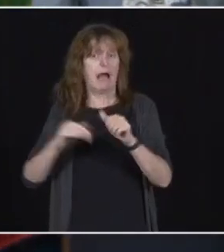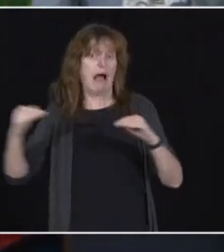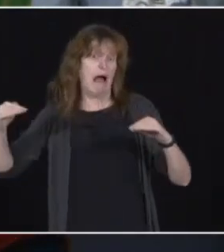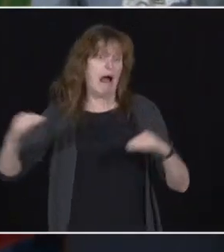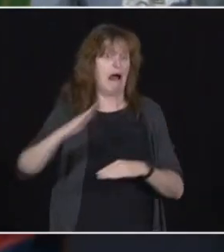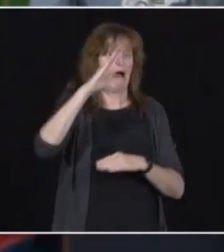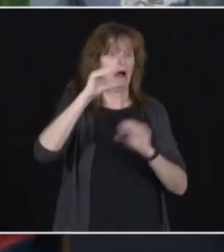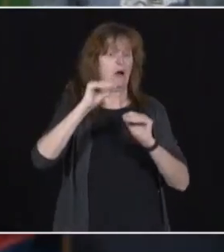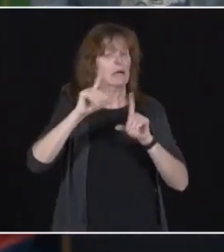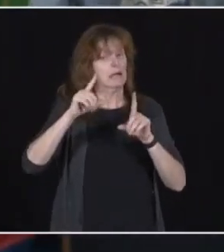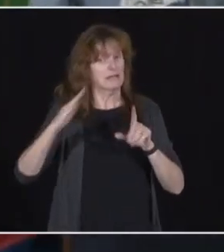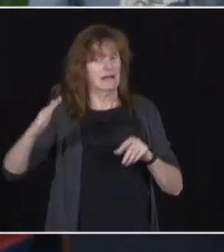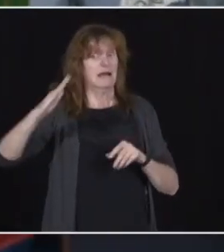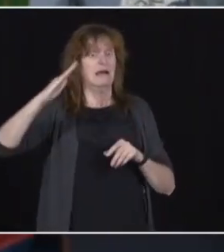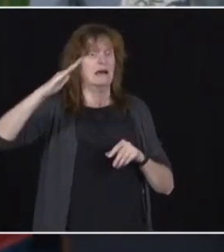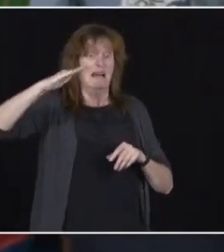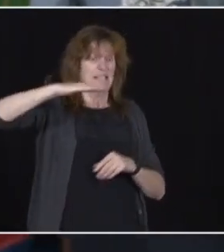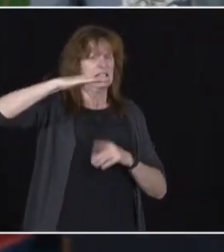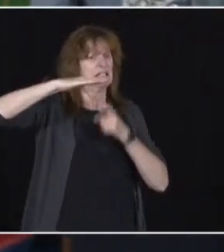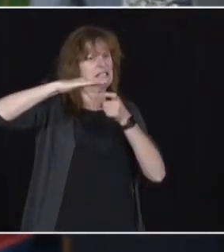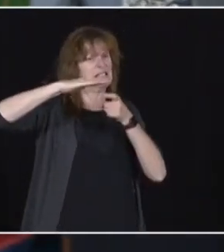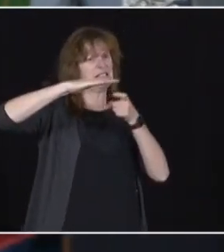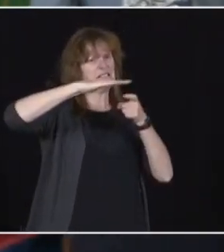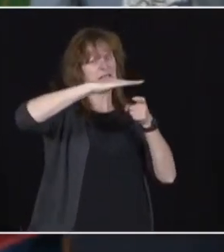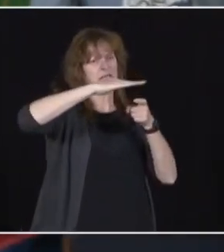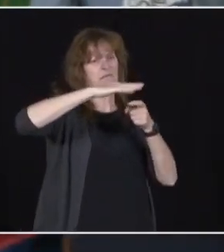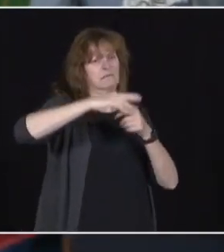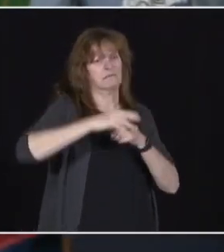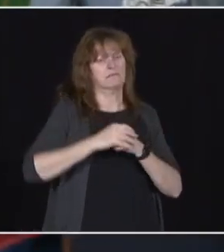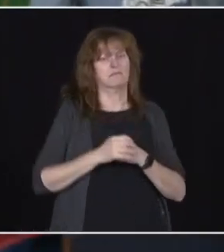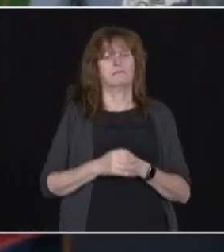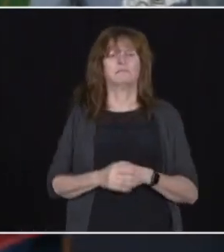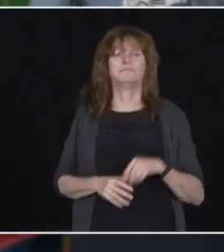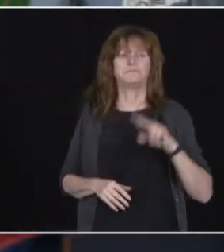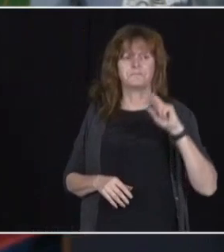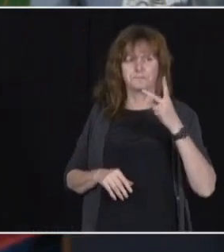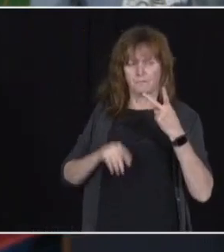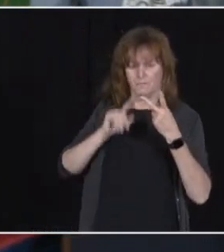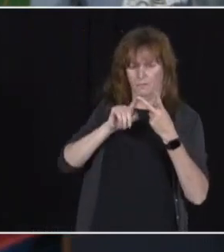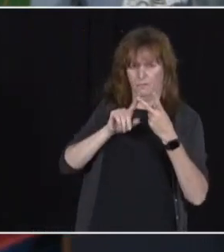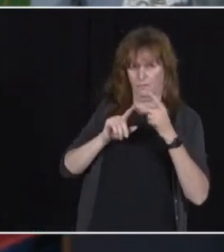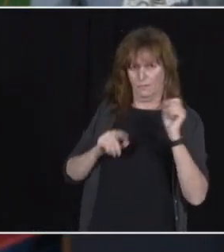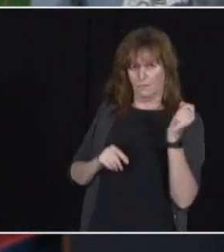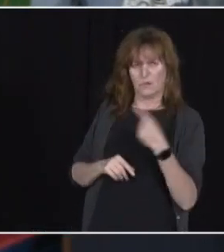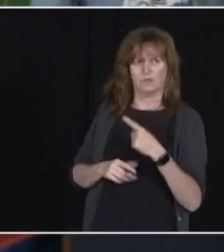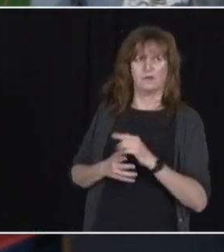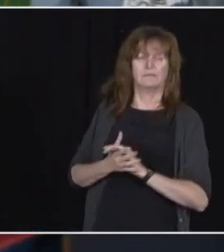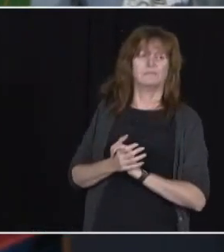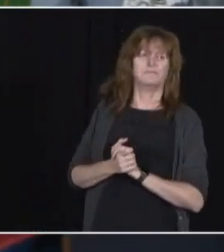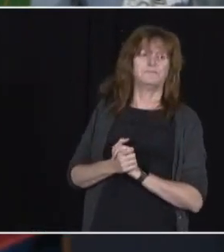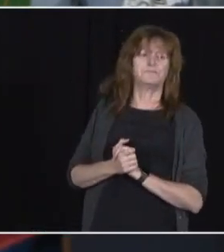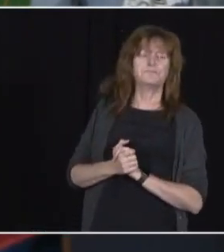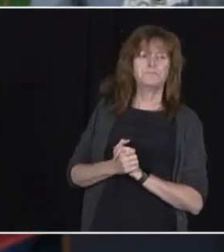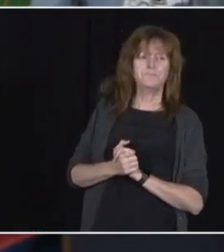do and what should we do to ensure that we would face that and deal with it as best as we can, if not, avoid it.